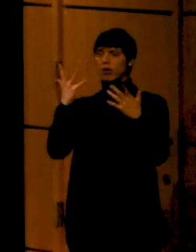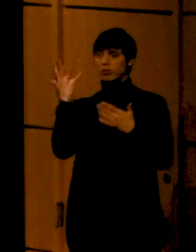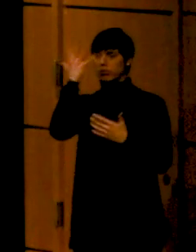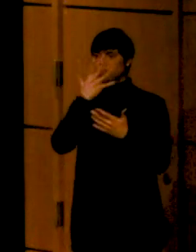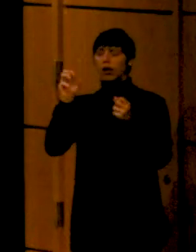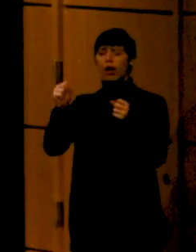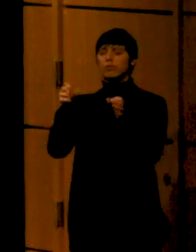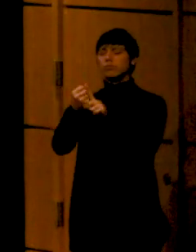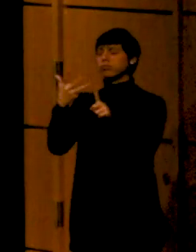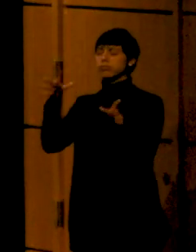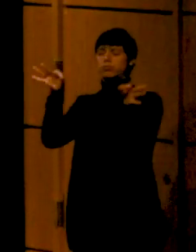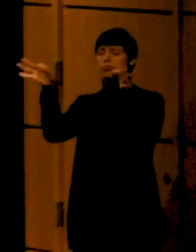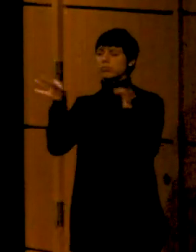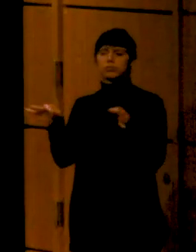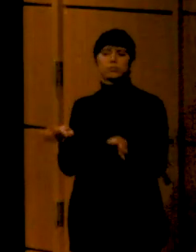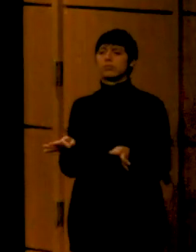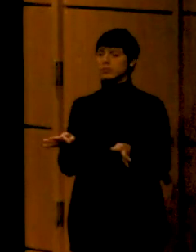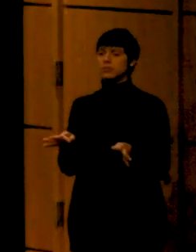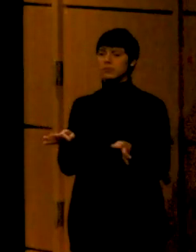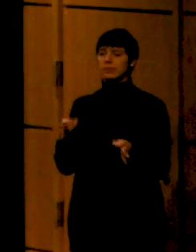decade, for which they are renowned today.